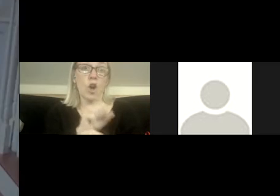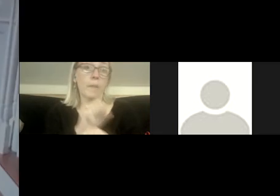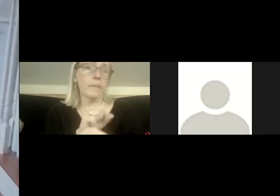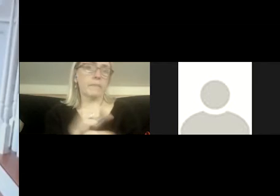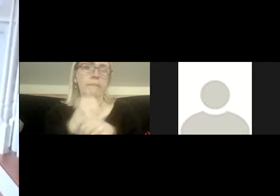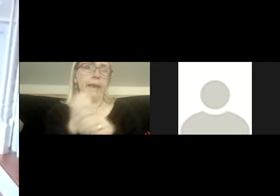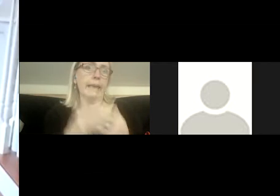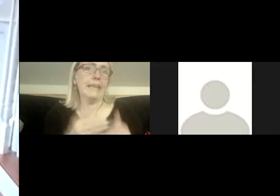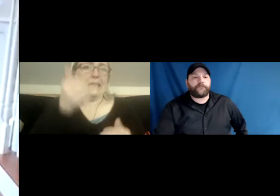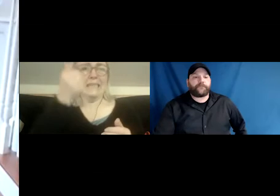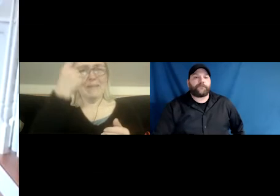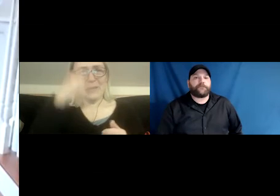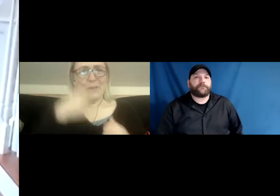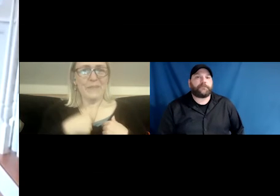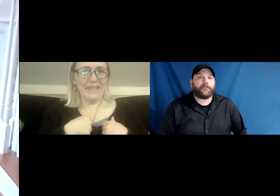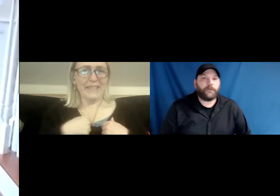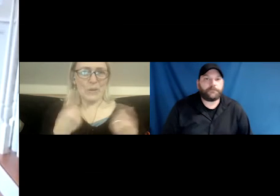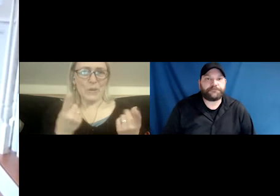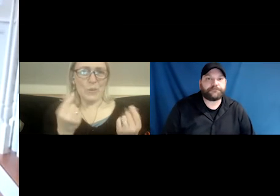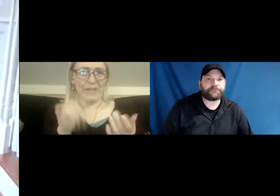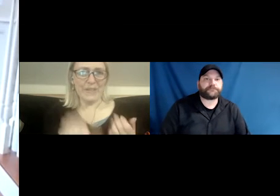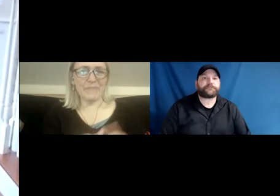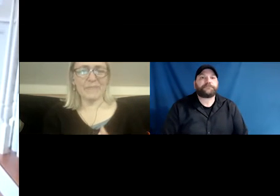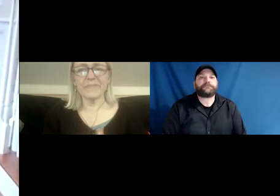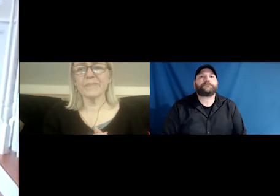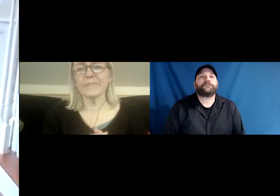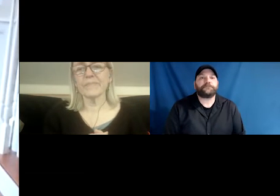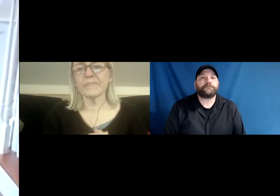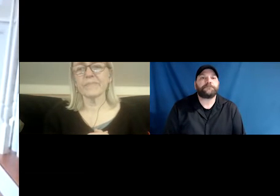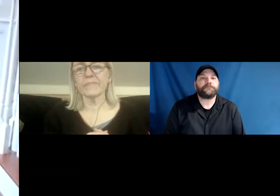Next we applaud one individual and one team for Efficiency: